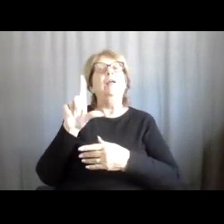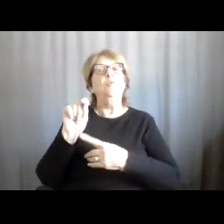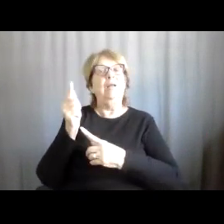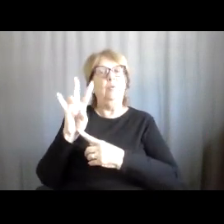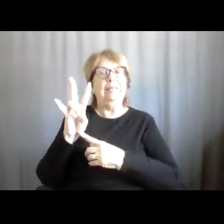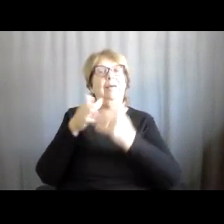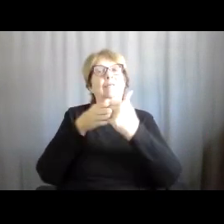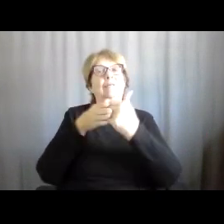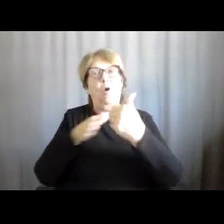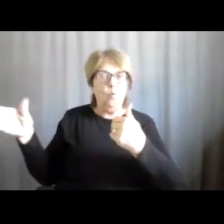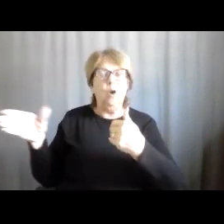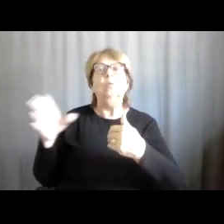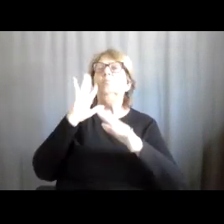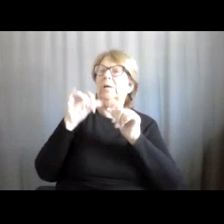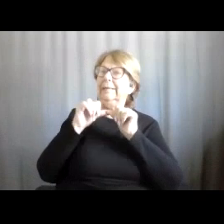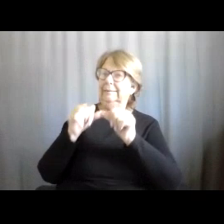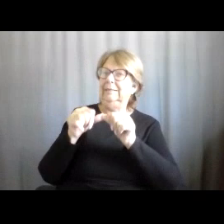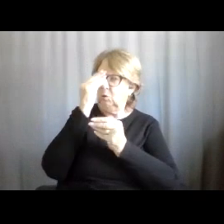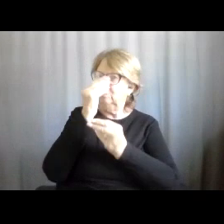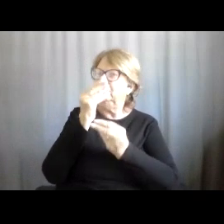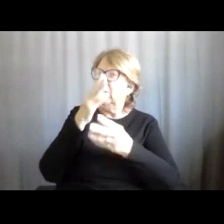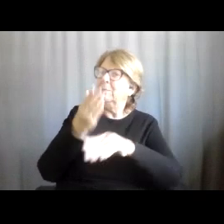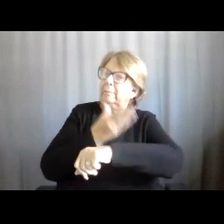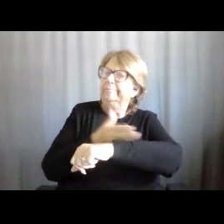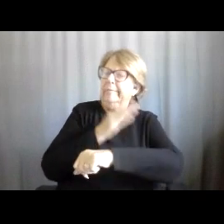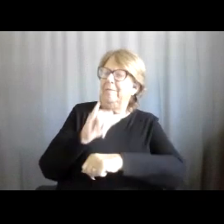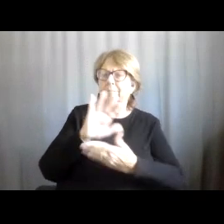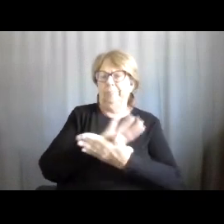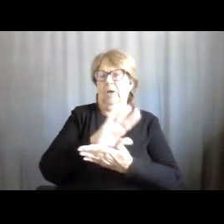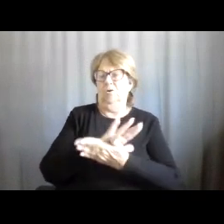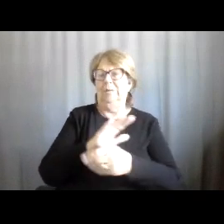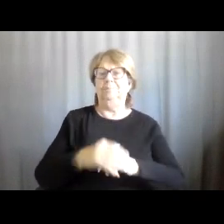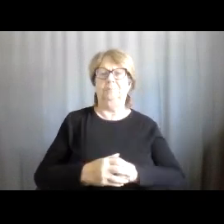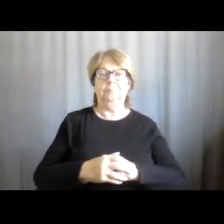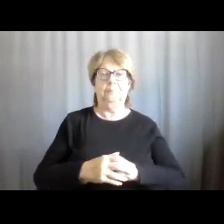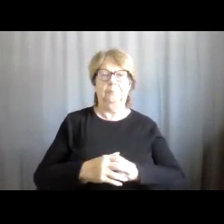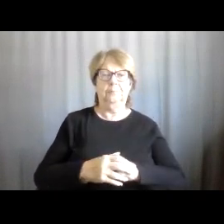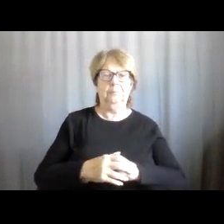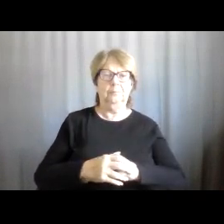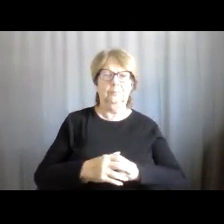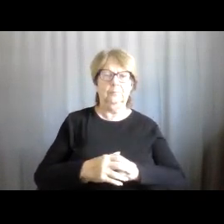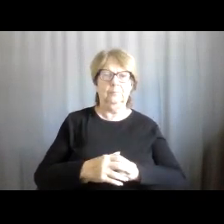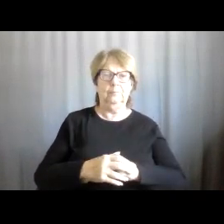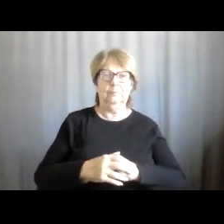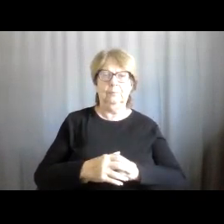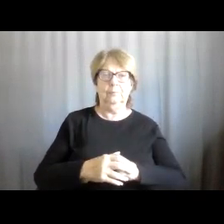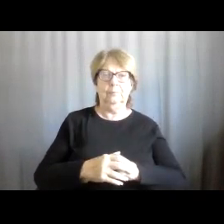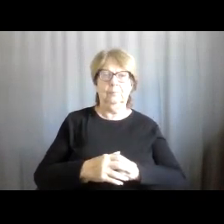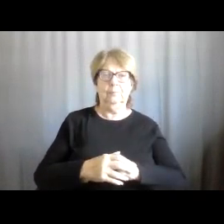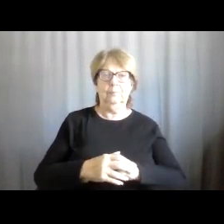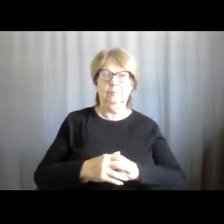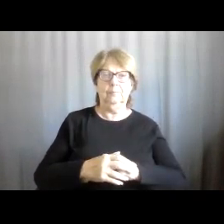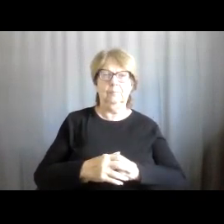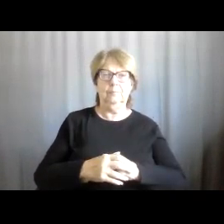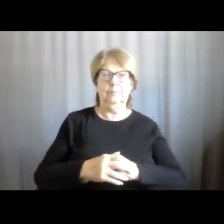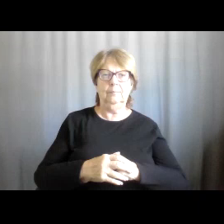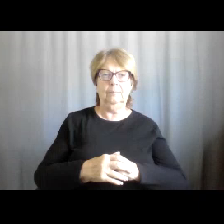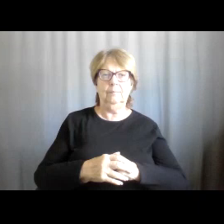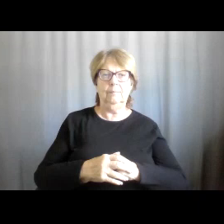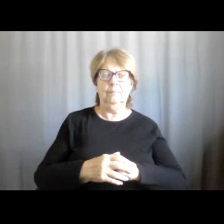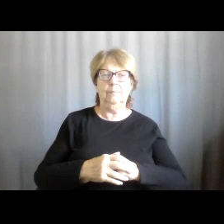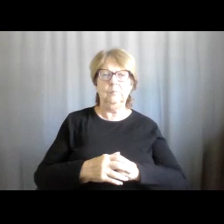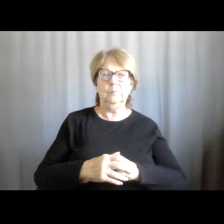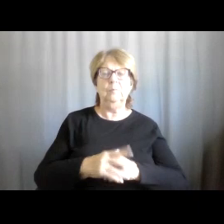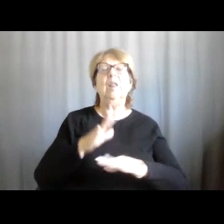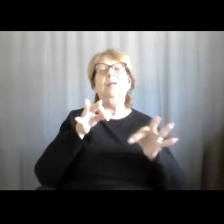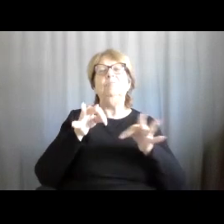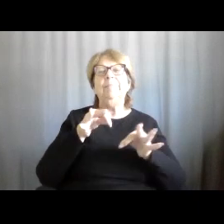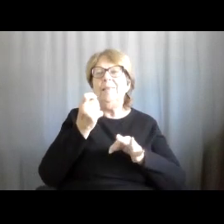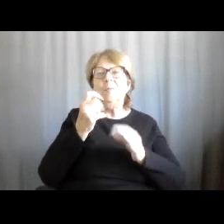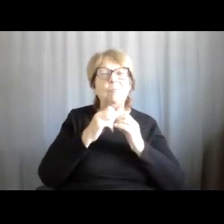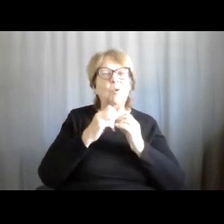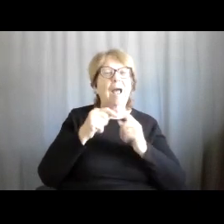we will continue to update the document to touch a little bit more on future updates.